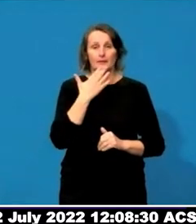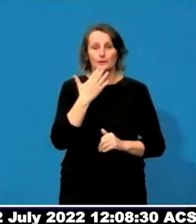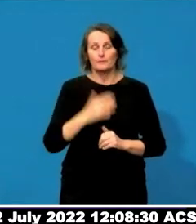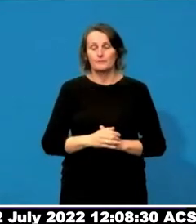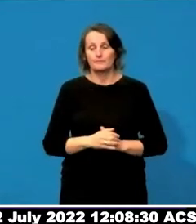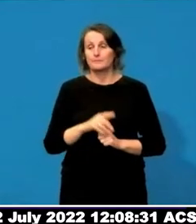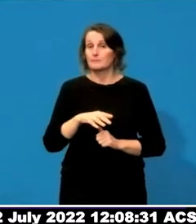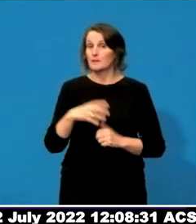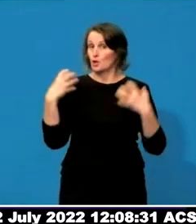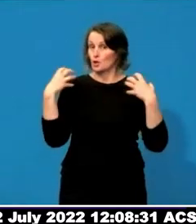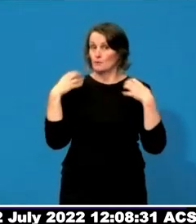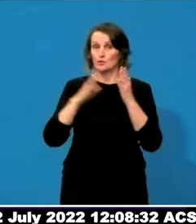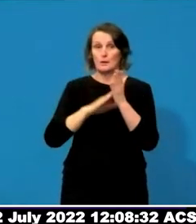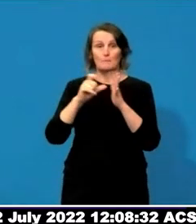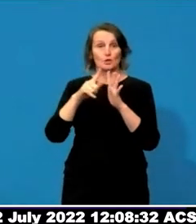I have one more question.